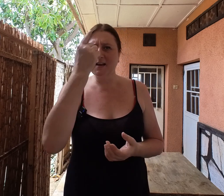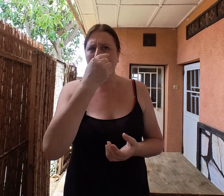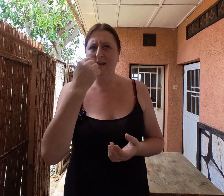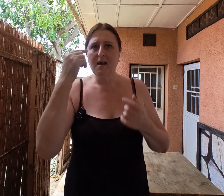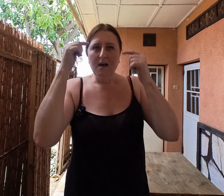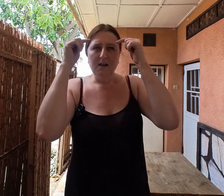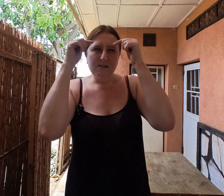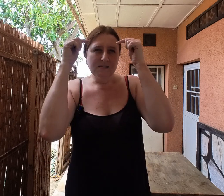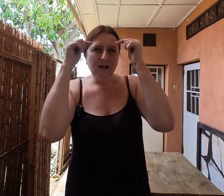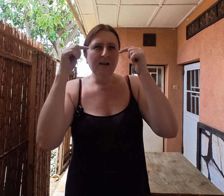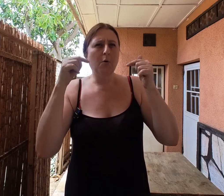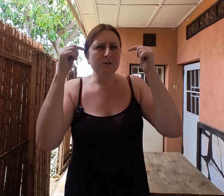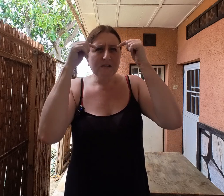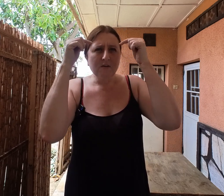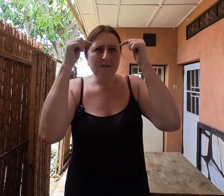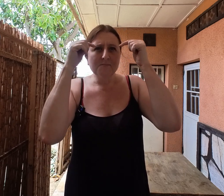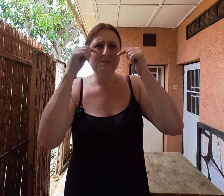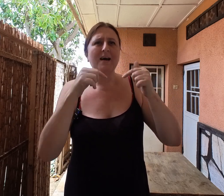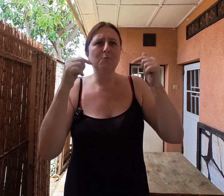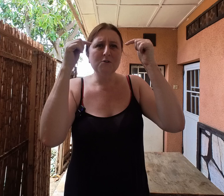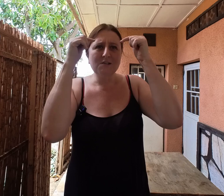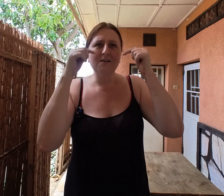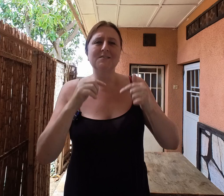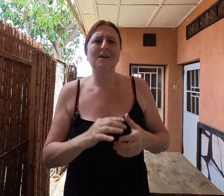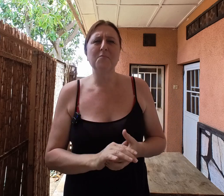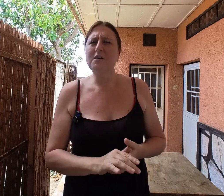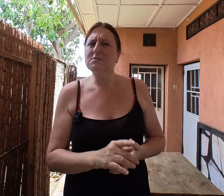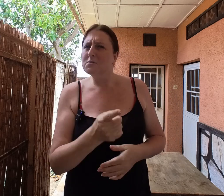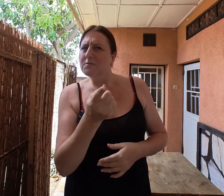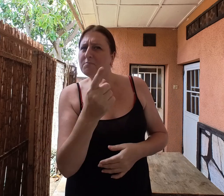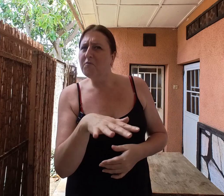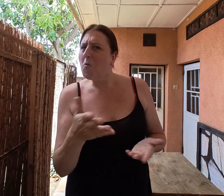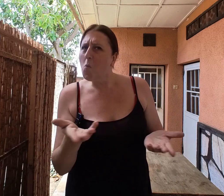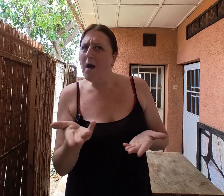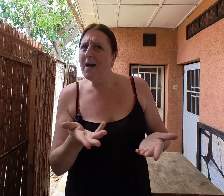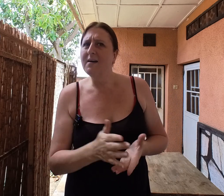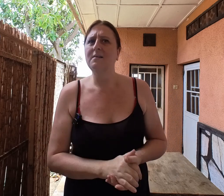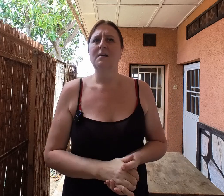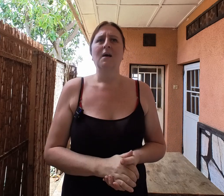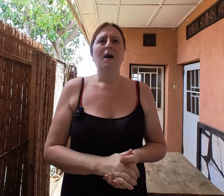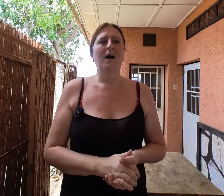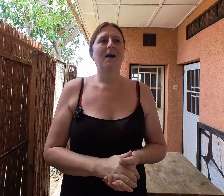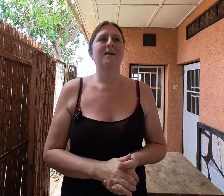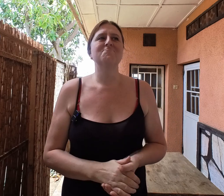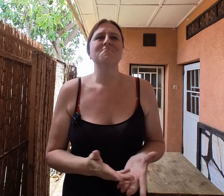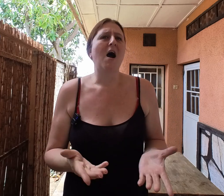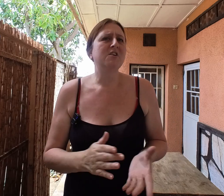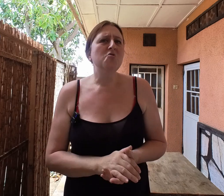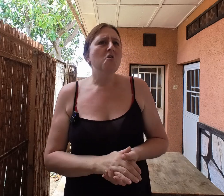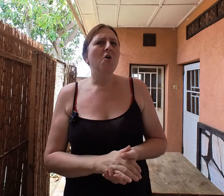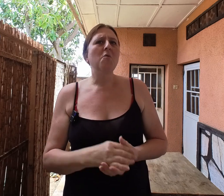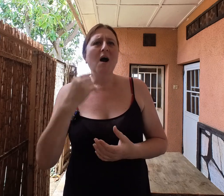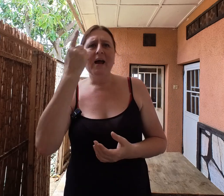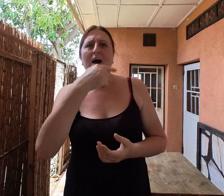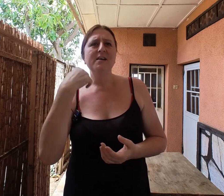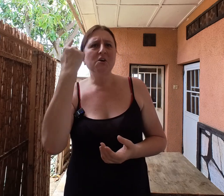and again, slightly quizzical downward turned eyebrows. Sort of, 'from where?' I don't know. I